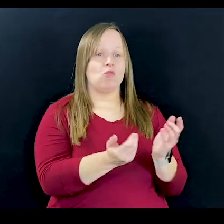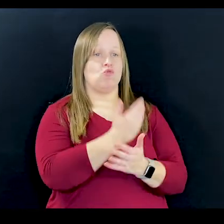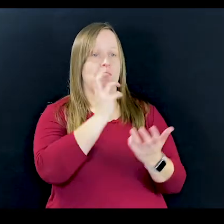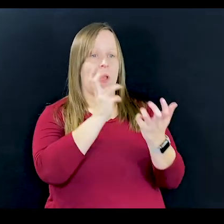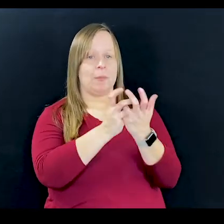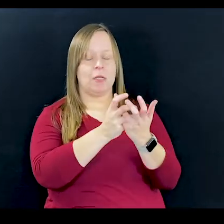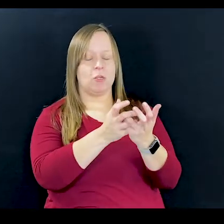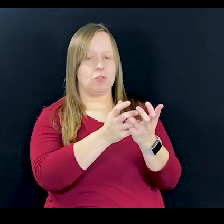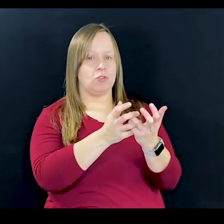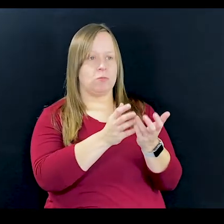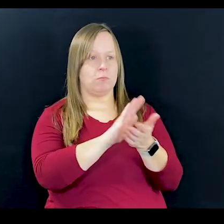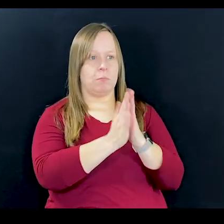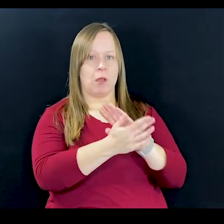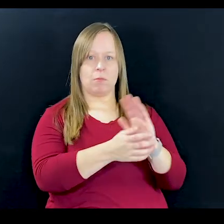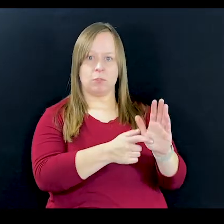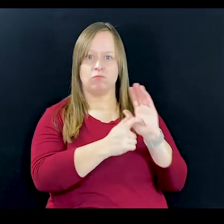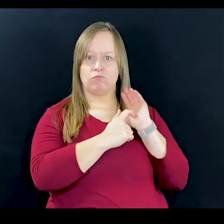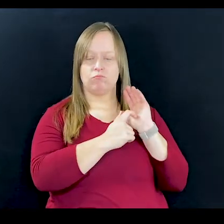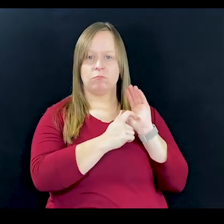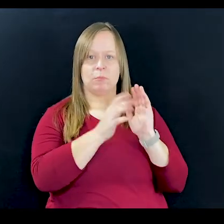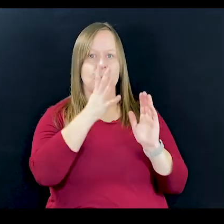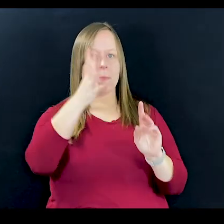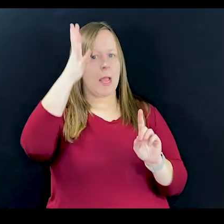or other accommodation becomes necessary